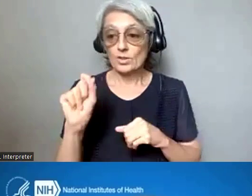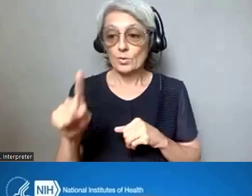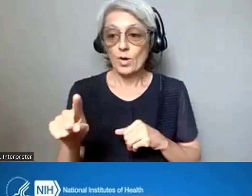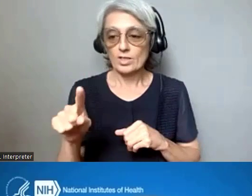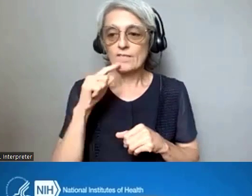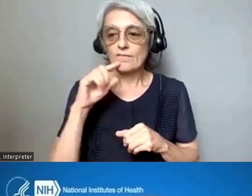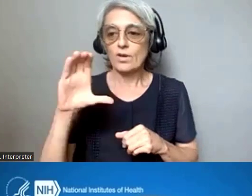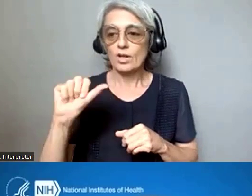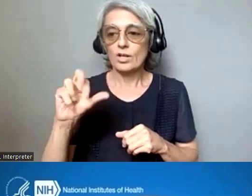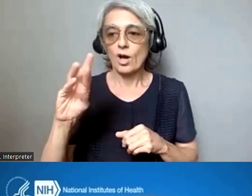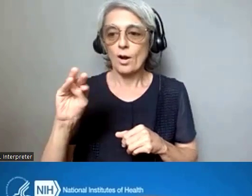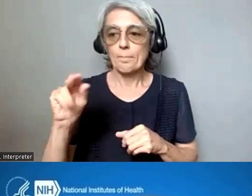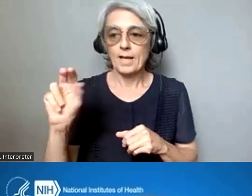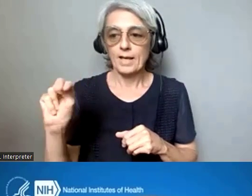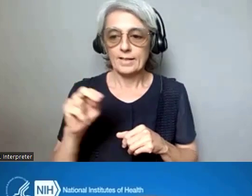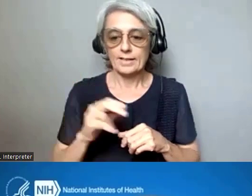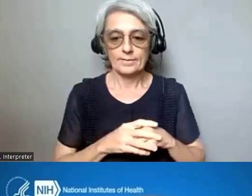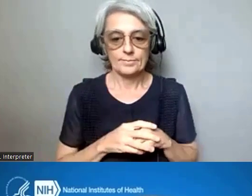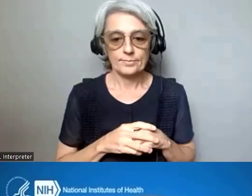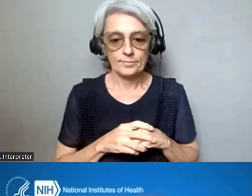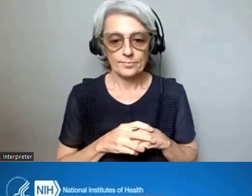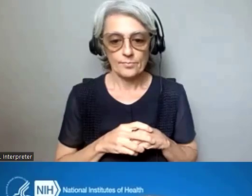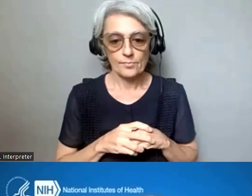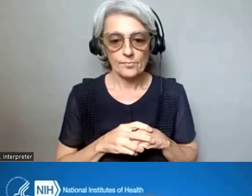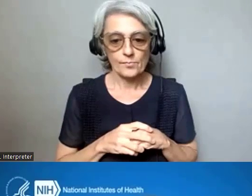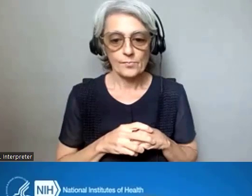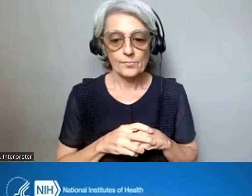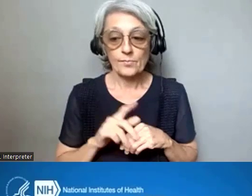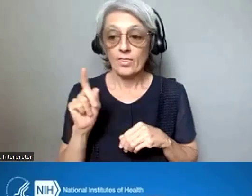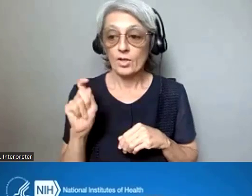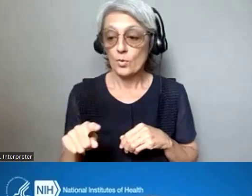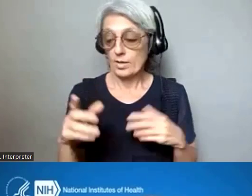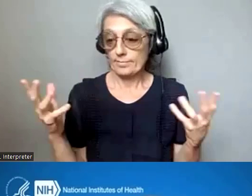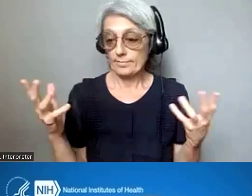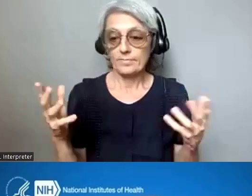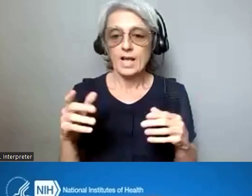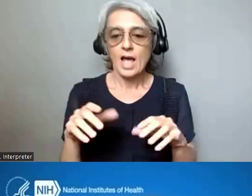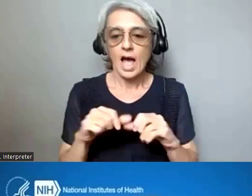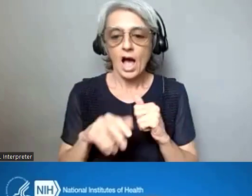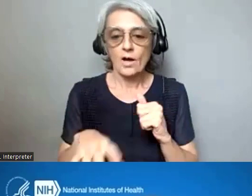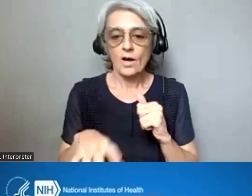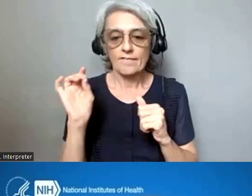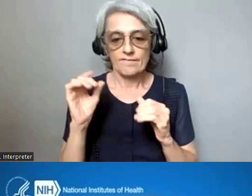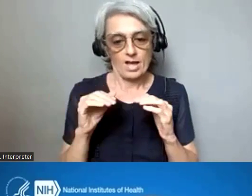And the question is "How do I find the study groups that will be reviewing grants?